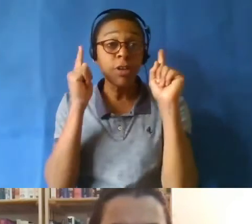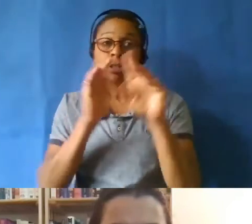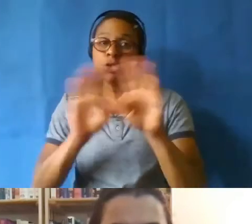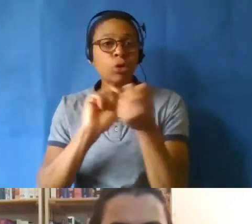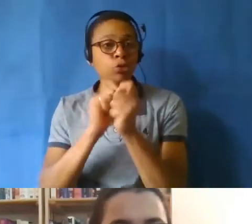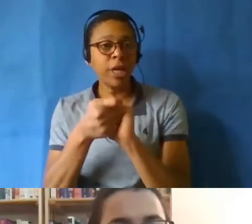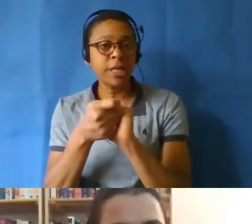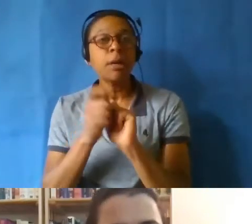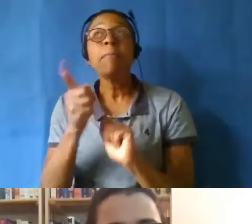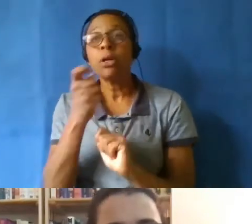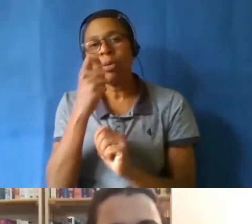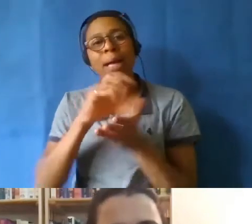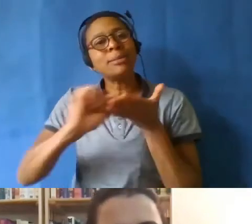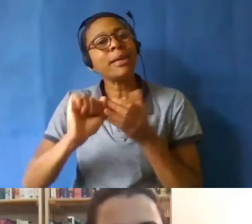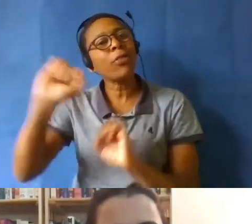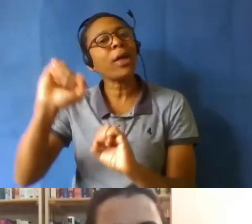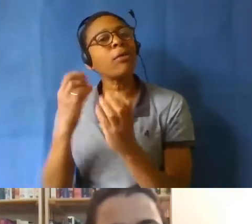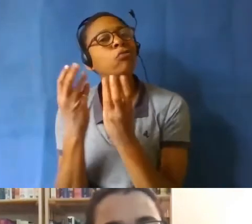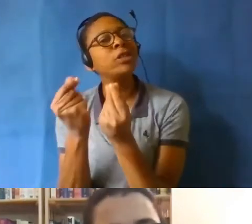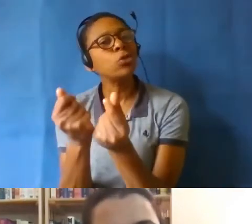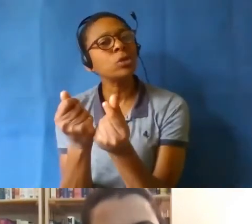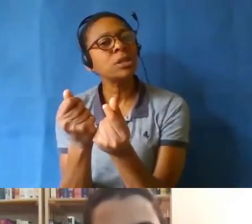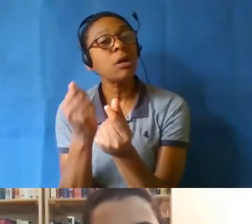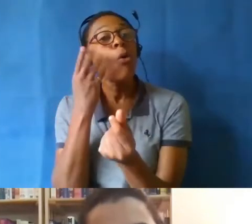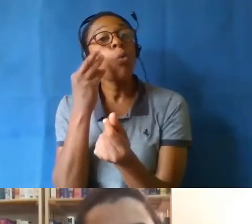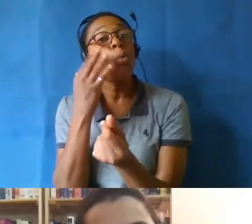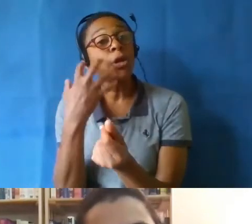resources and do what you want with that so these two students applied for a